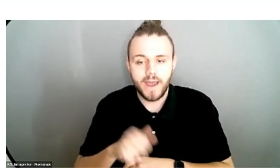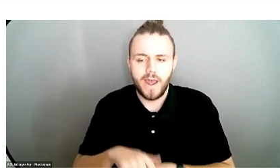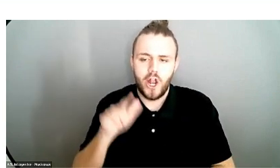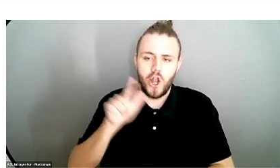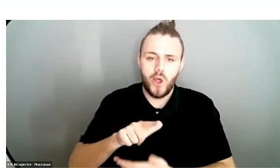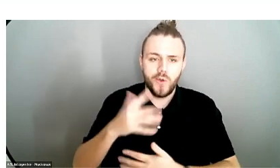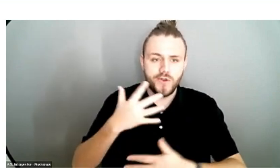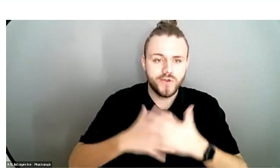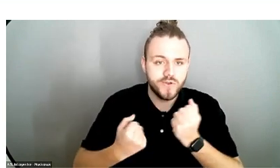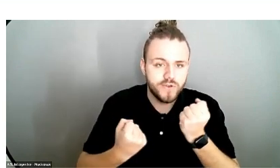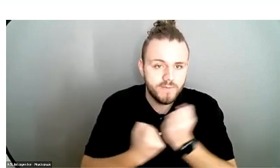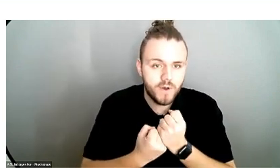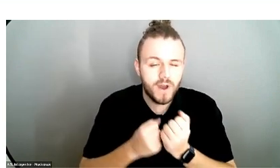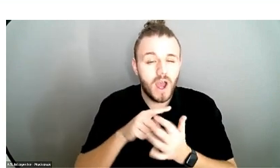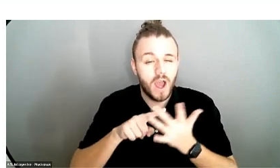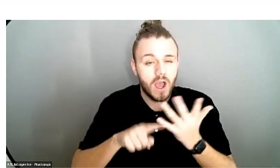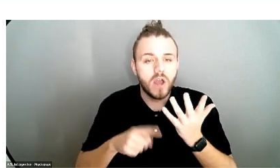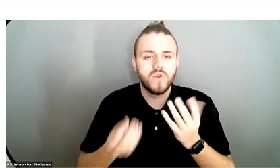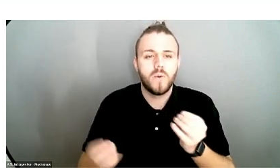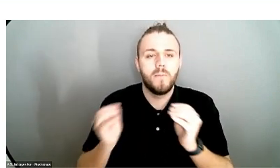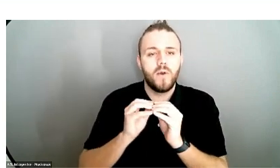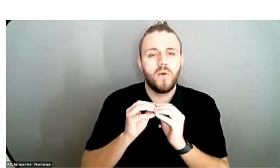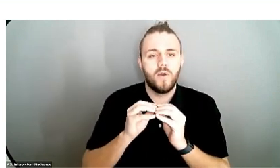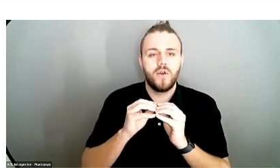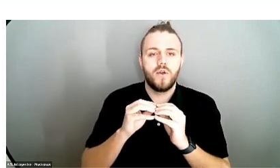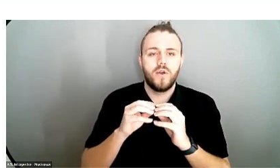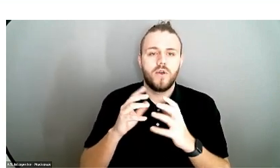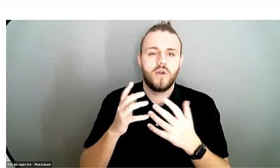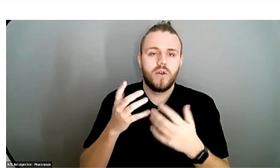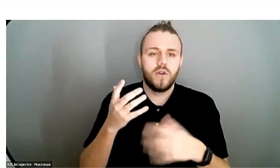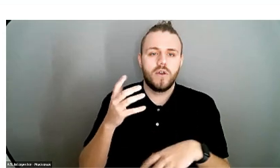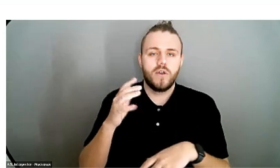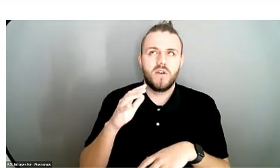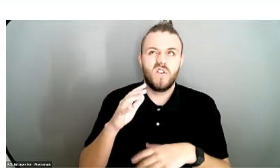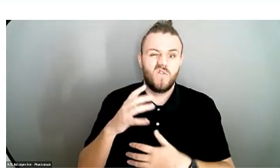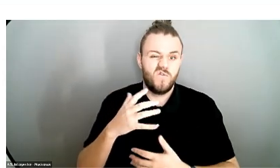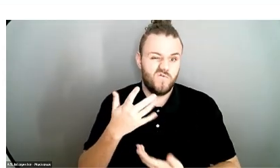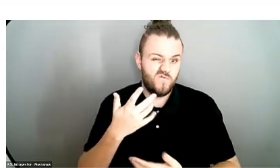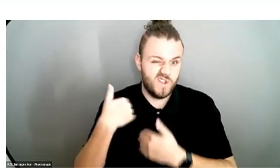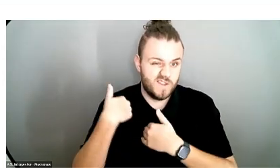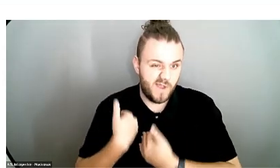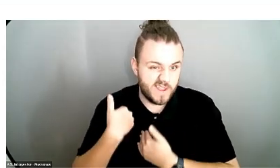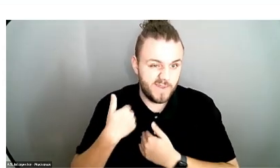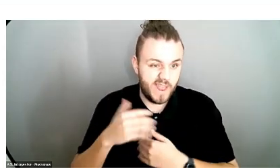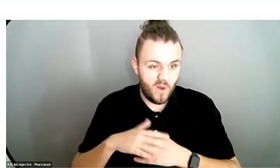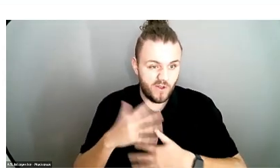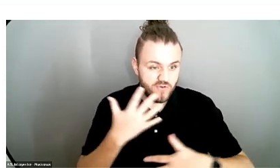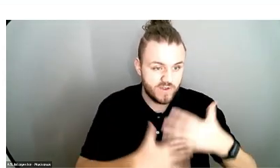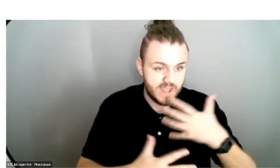So it puts more responsibility on the society in the community to change